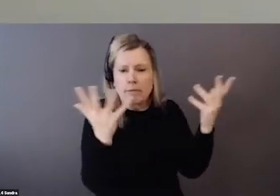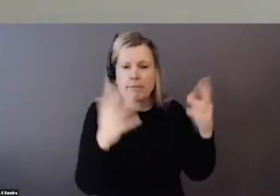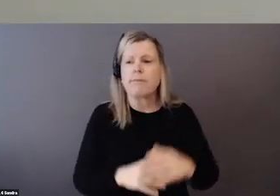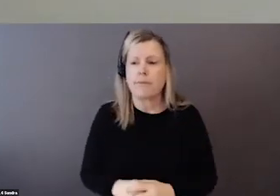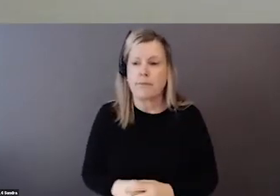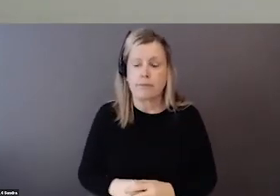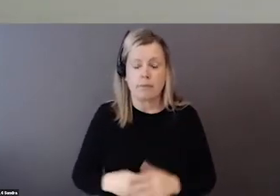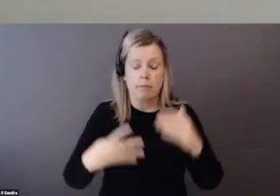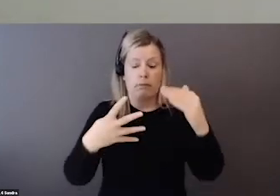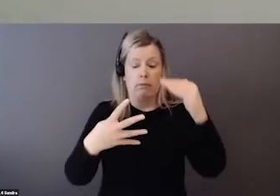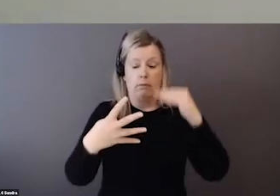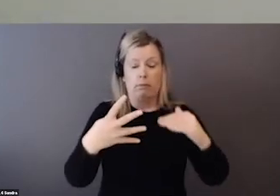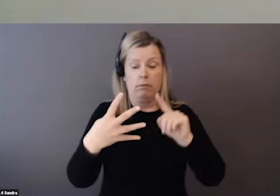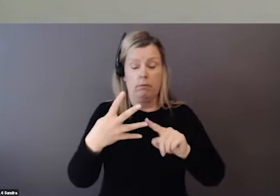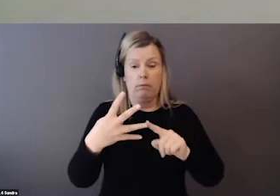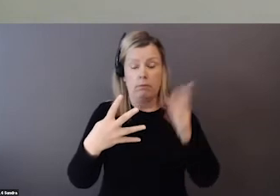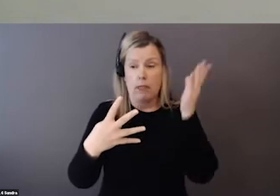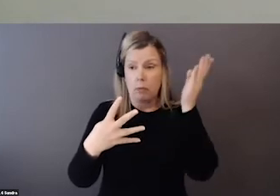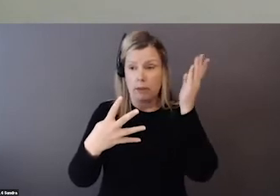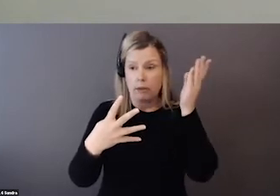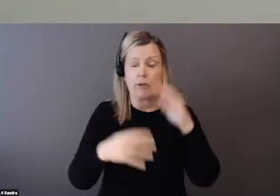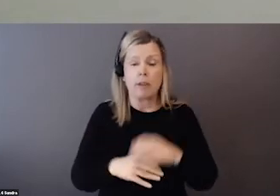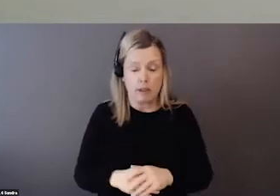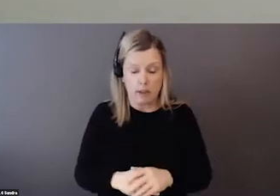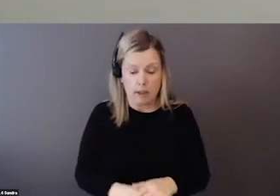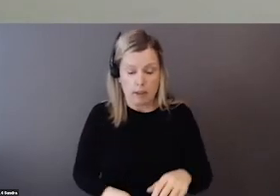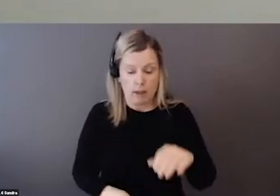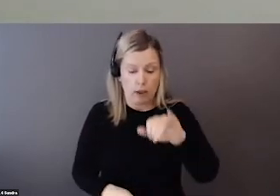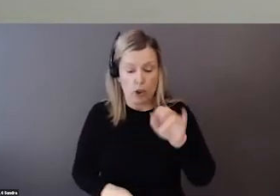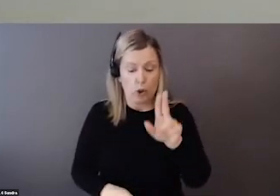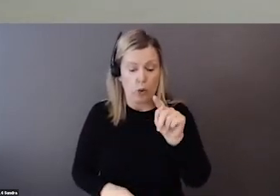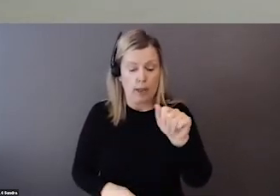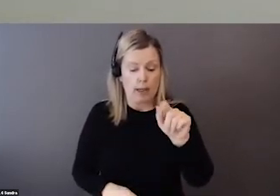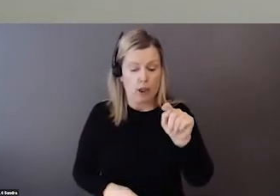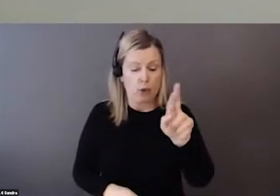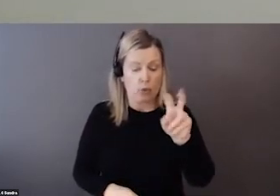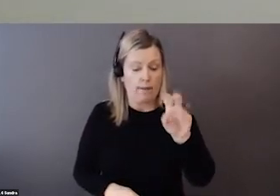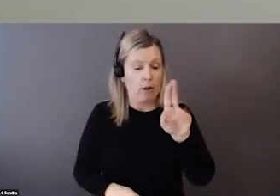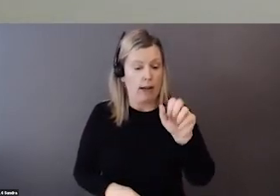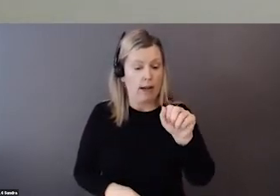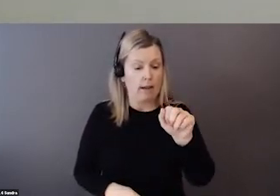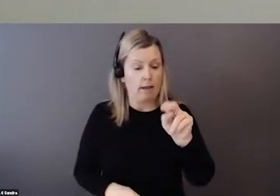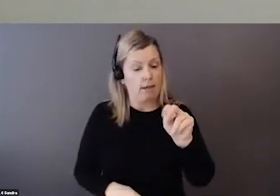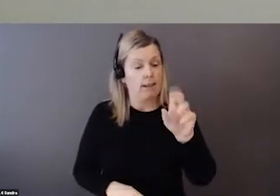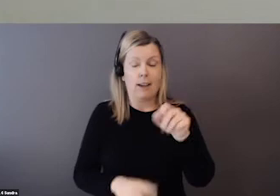In the third presentation, Jutta Treviranus of OCAD university, will discuss a project underway